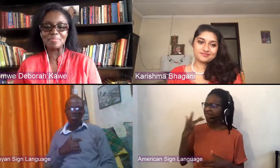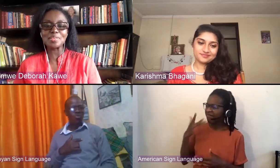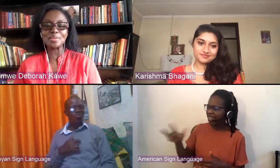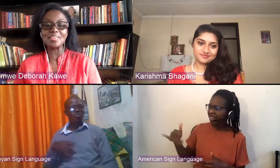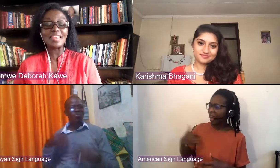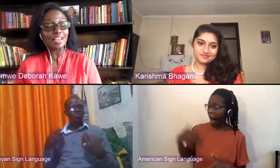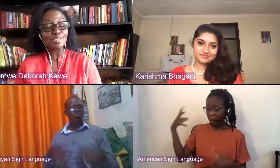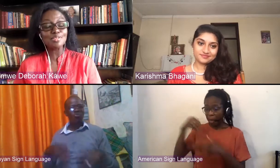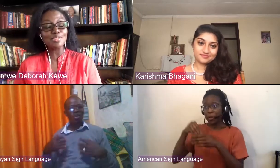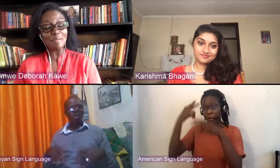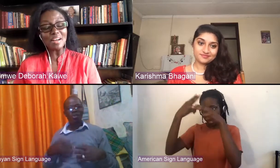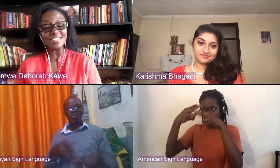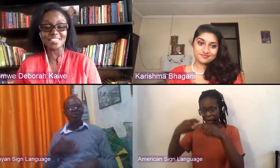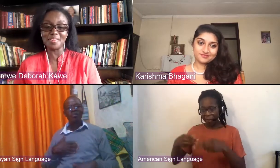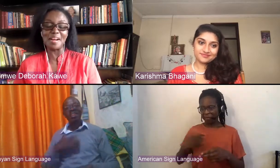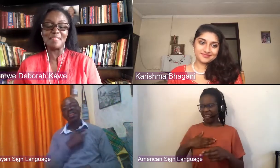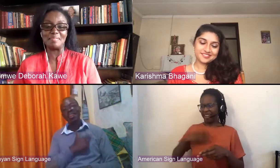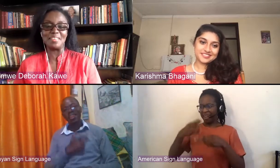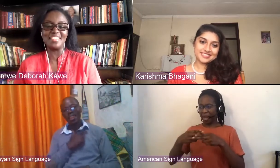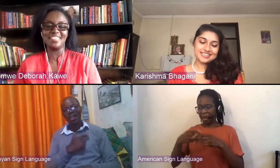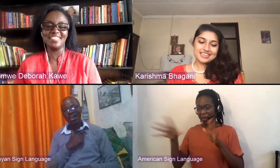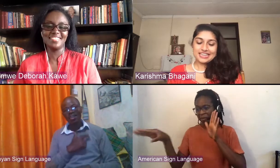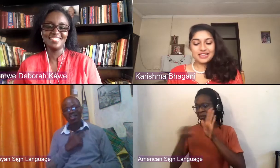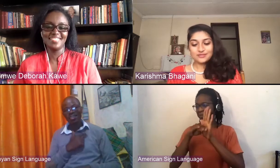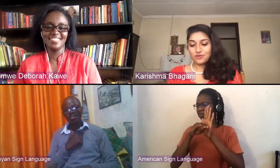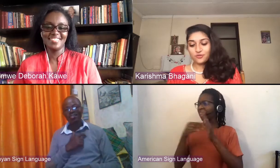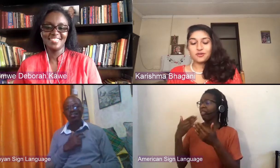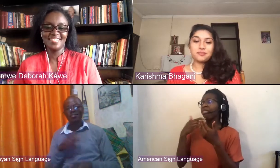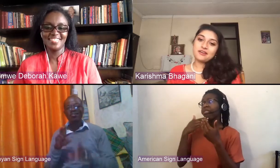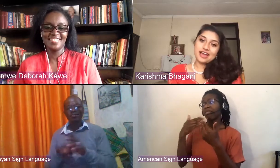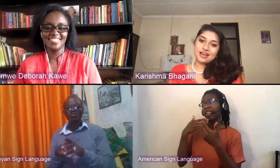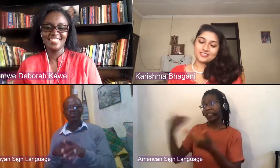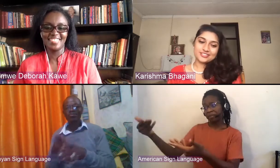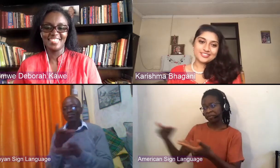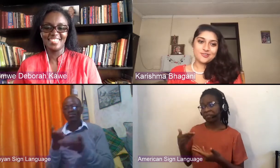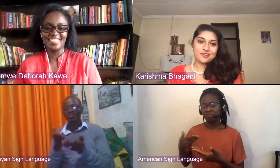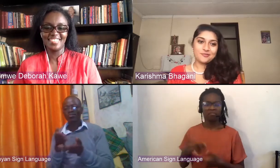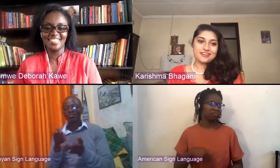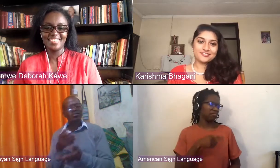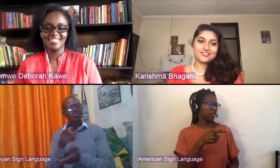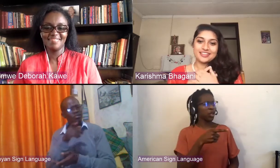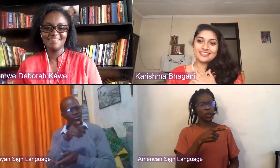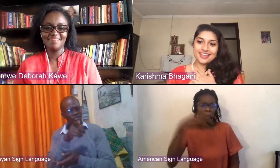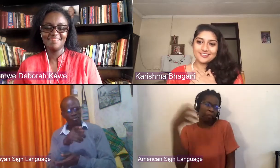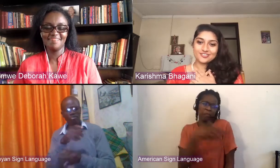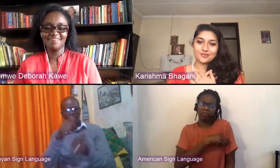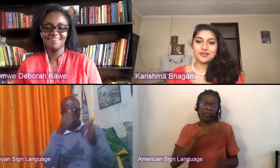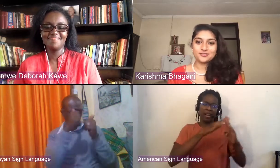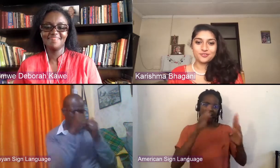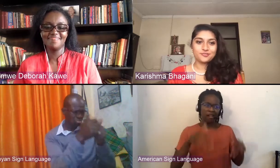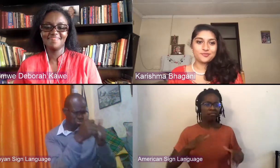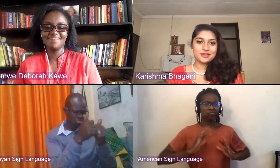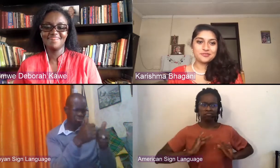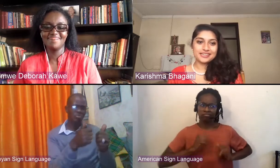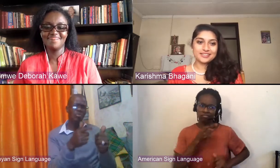So thank you so much for having me. Asiimwe you are a powerhouse, you are wonderful and thank so much for being willing